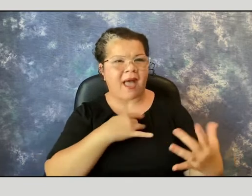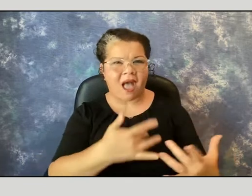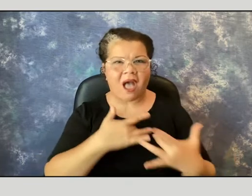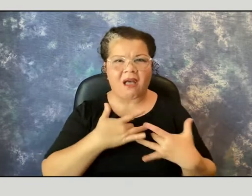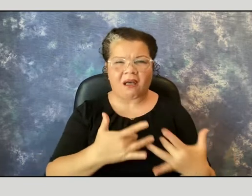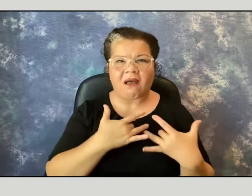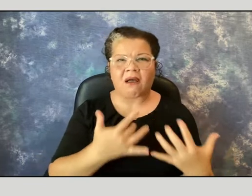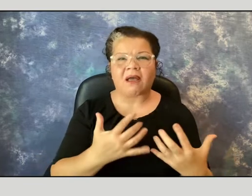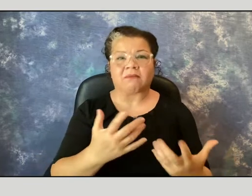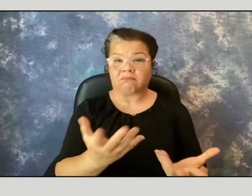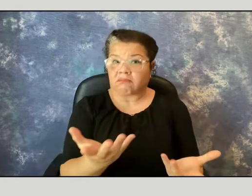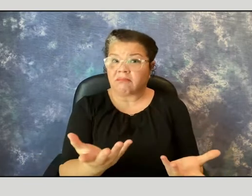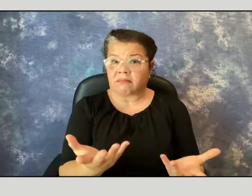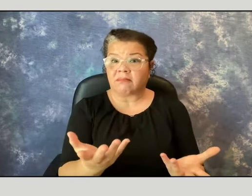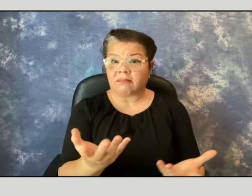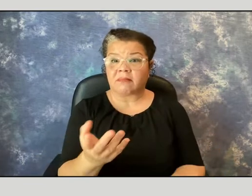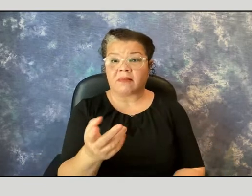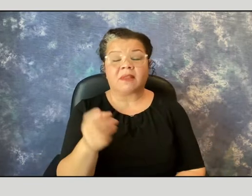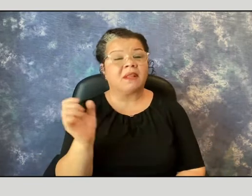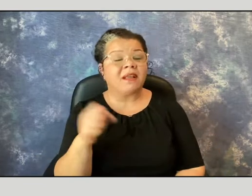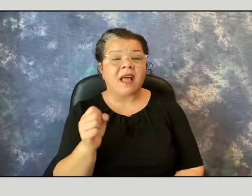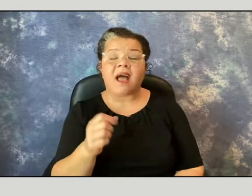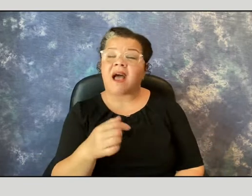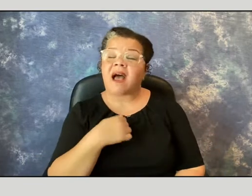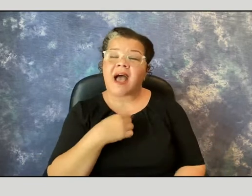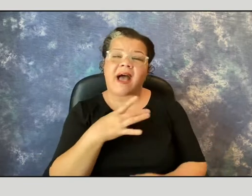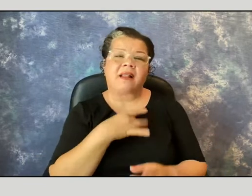I'll go with that sense of nostalgia, of wanting, yeah.